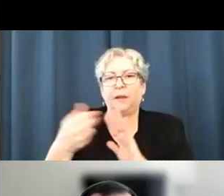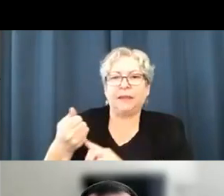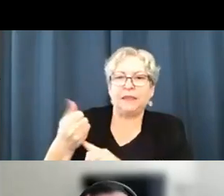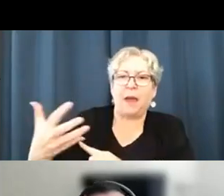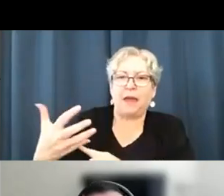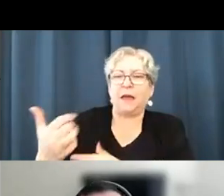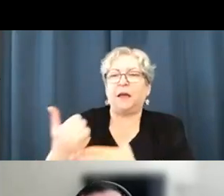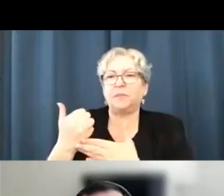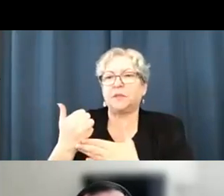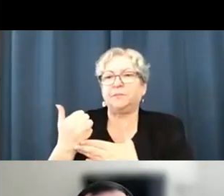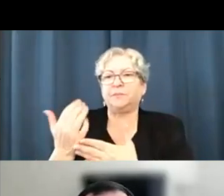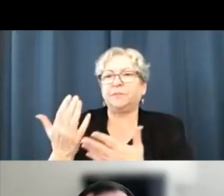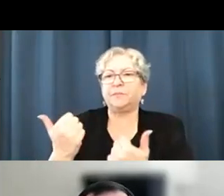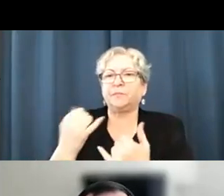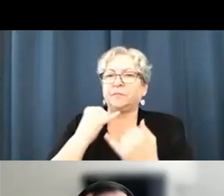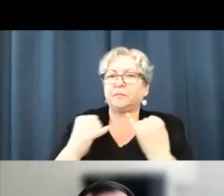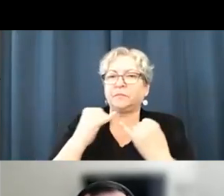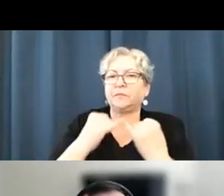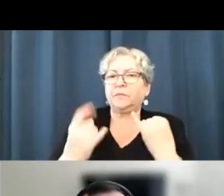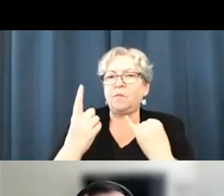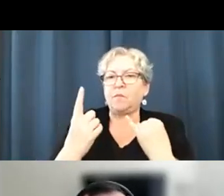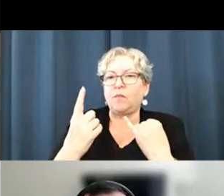And finally, the last element is up arrow.